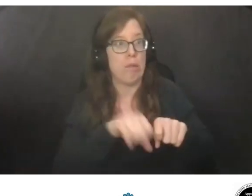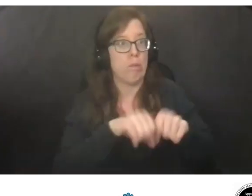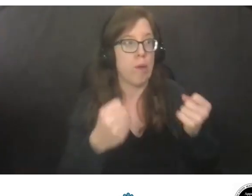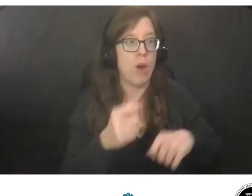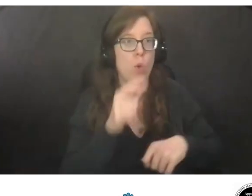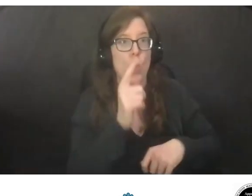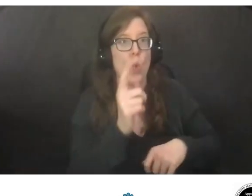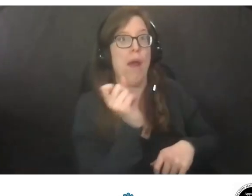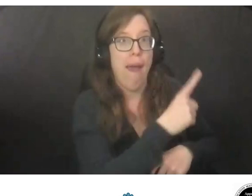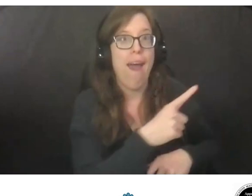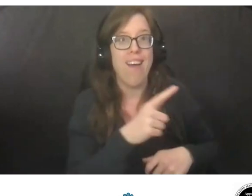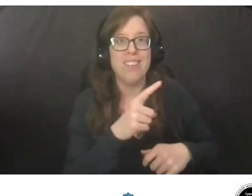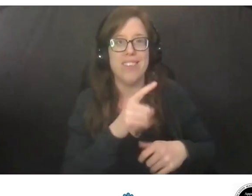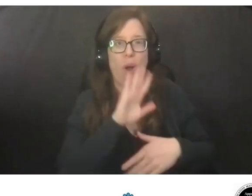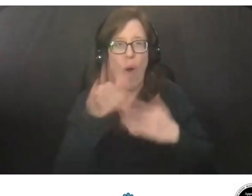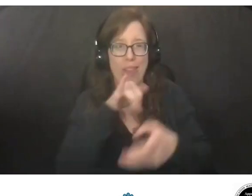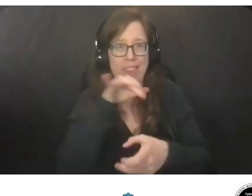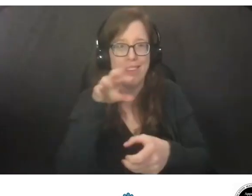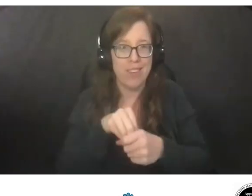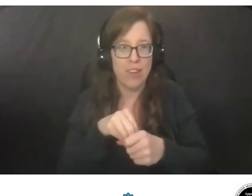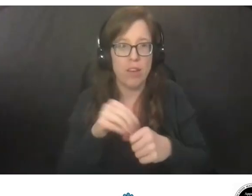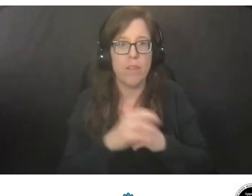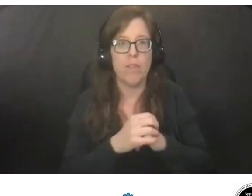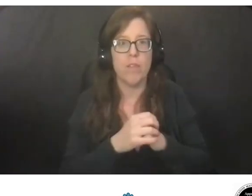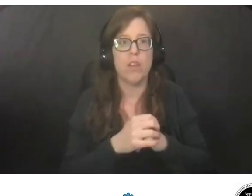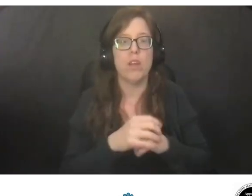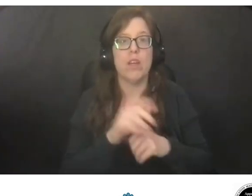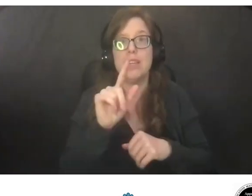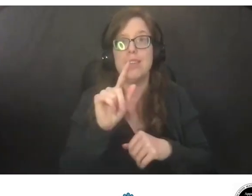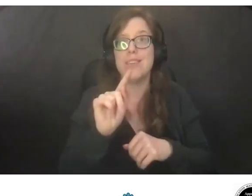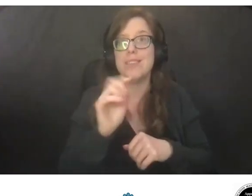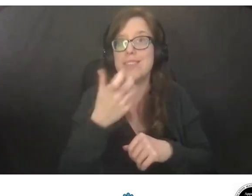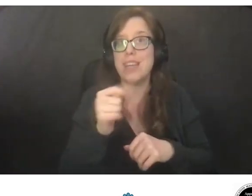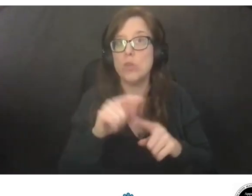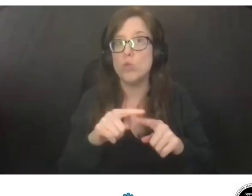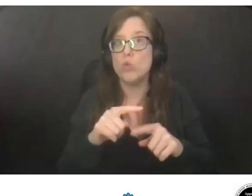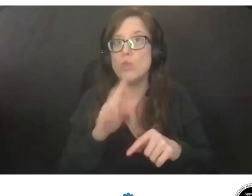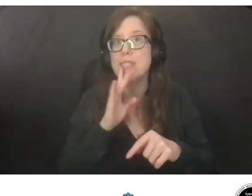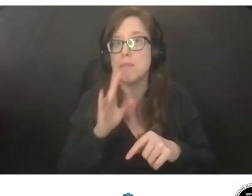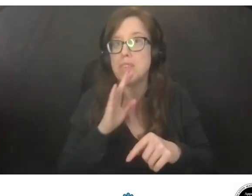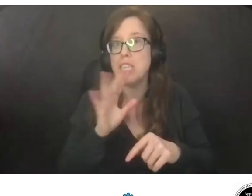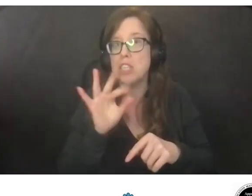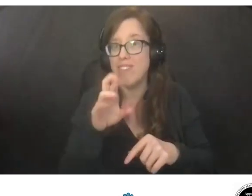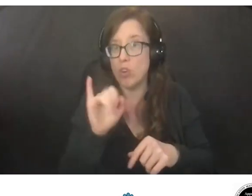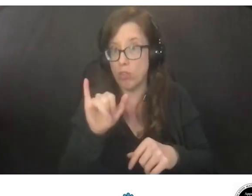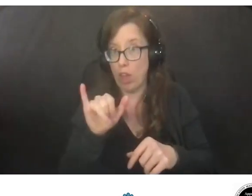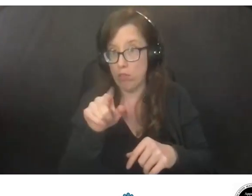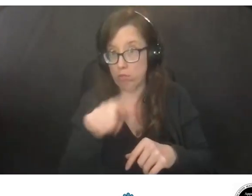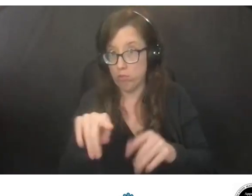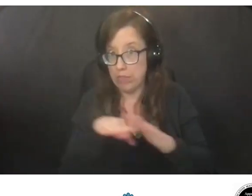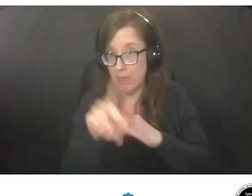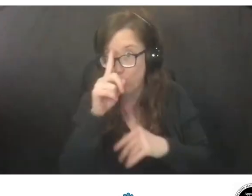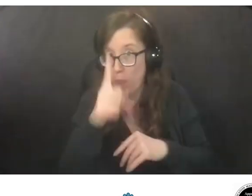and all of those things? Is the text to speech feature accessible to the student? This is a